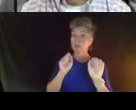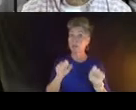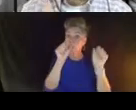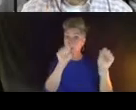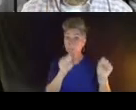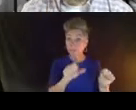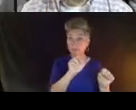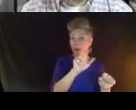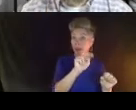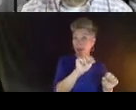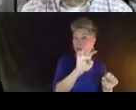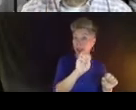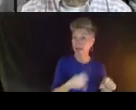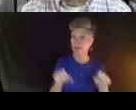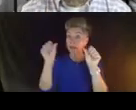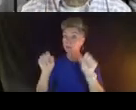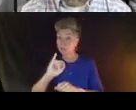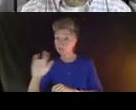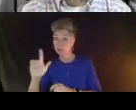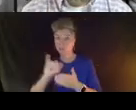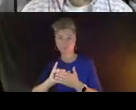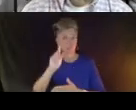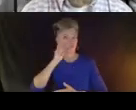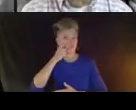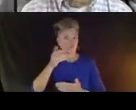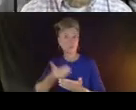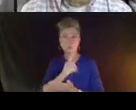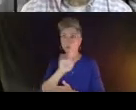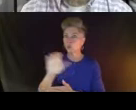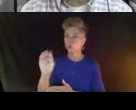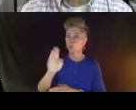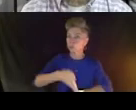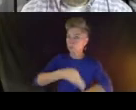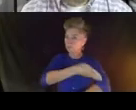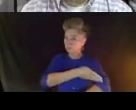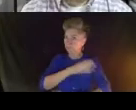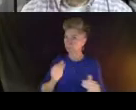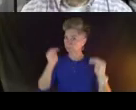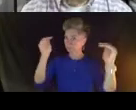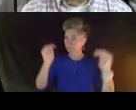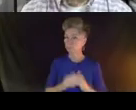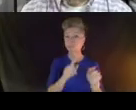so that will be a cool new Zoom enhancement. We also have cart captioning tonight,